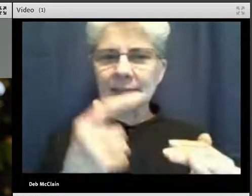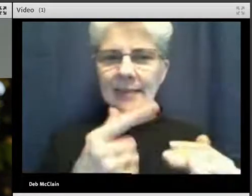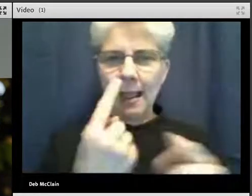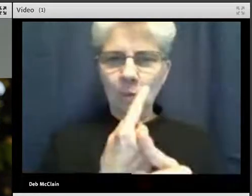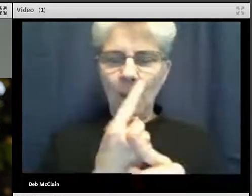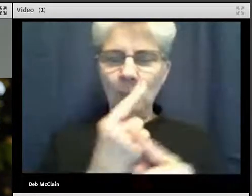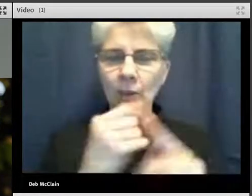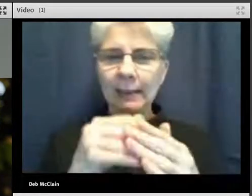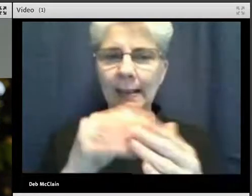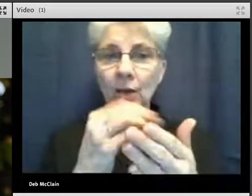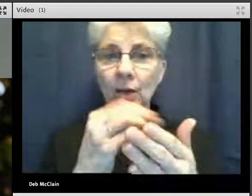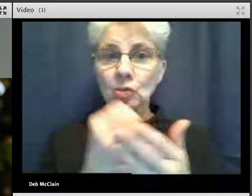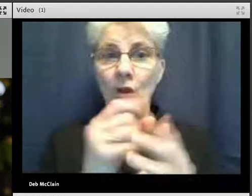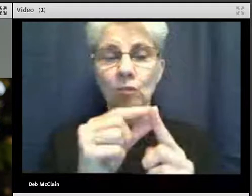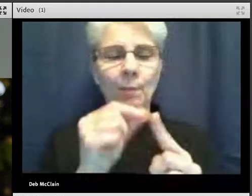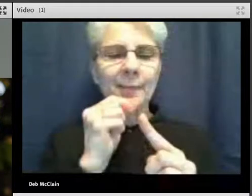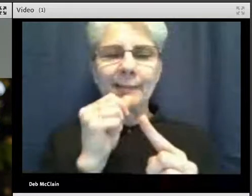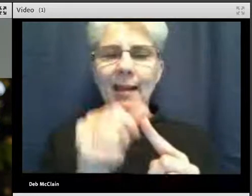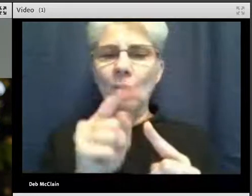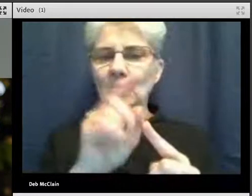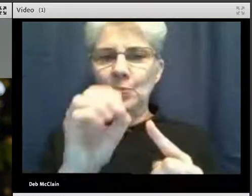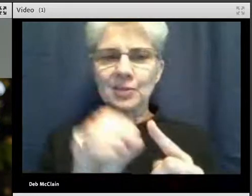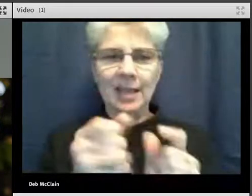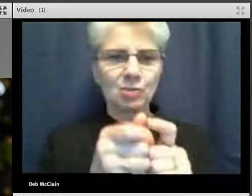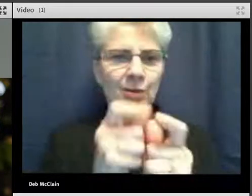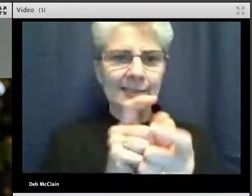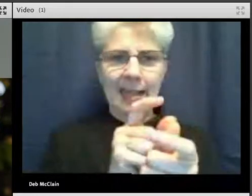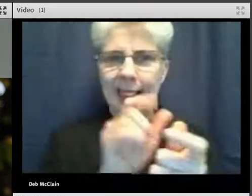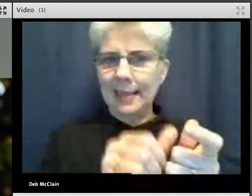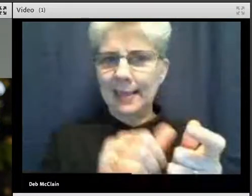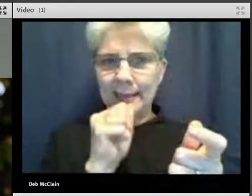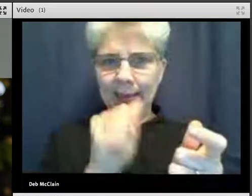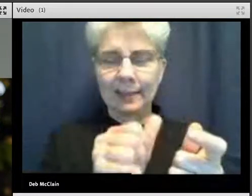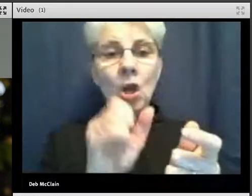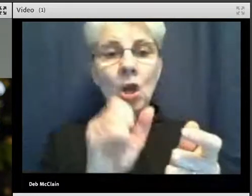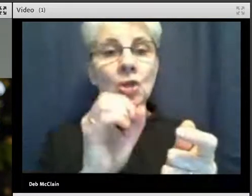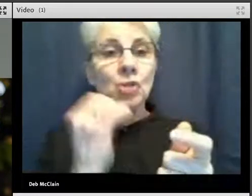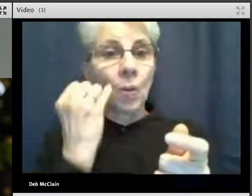and tagged properly in Microsoft Word, but it does not 100 percent translate.